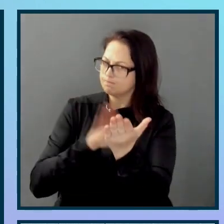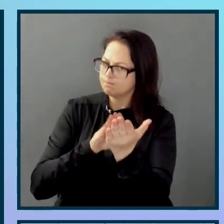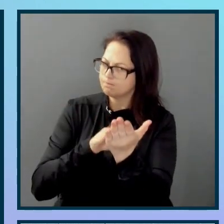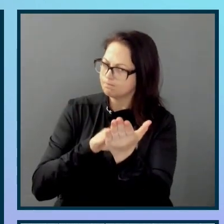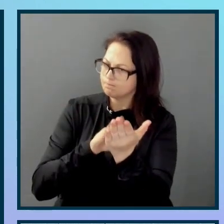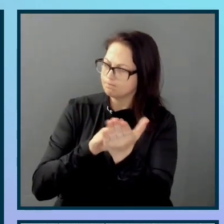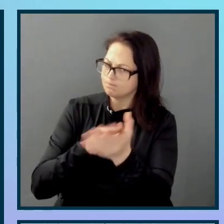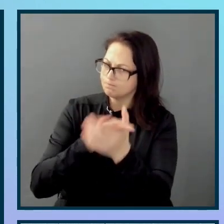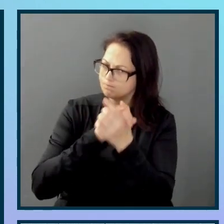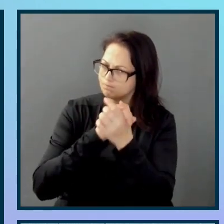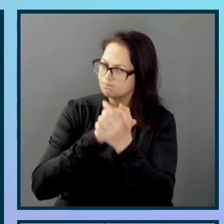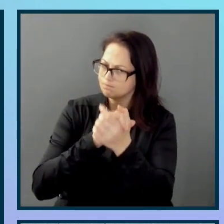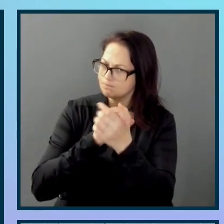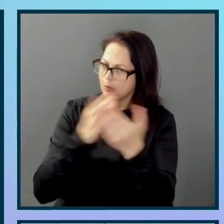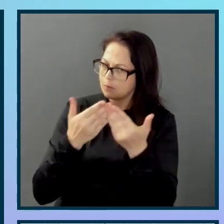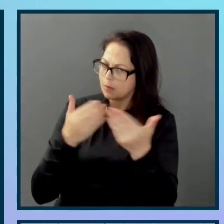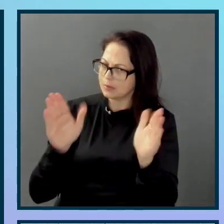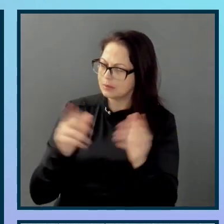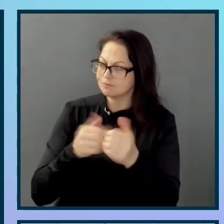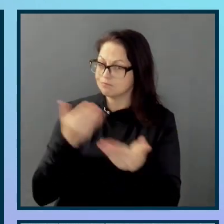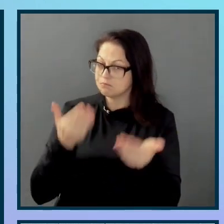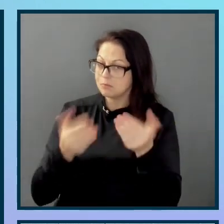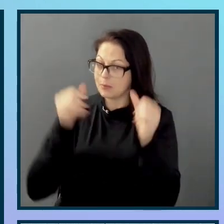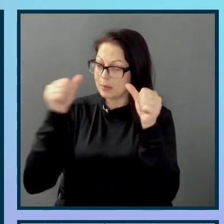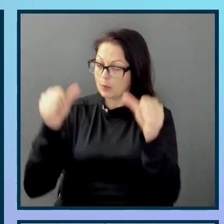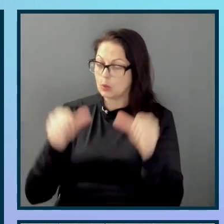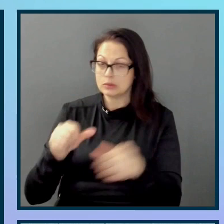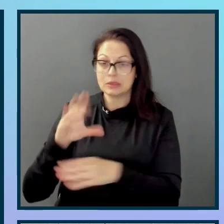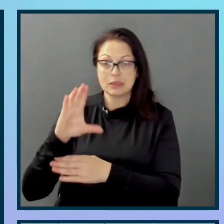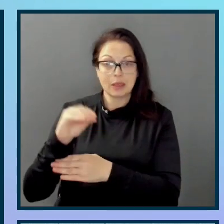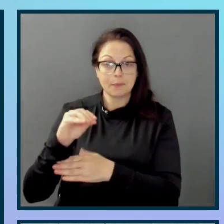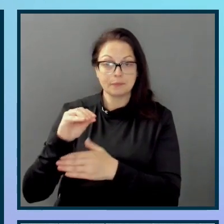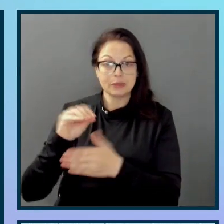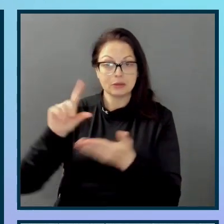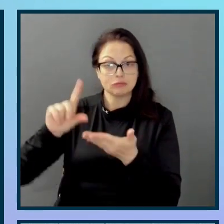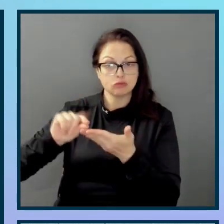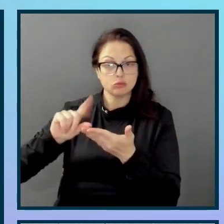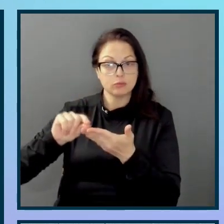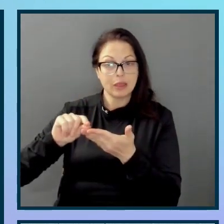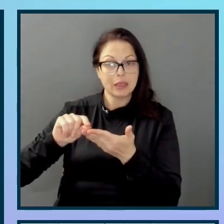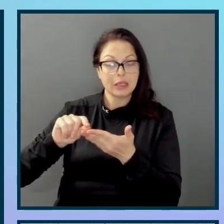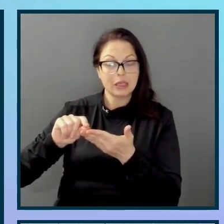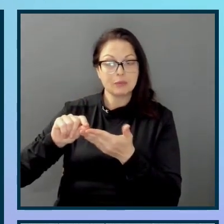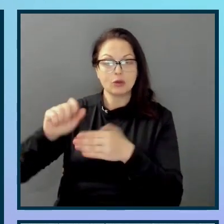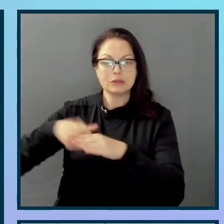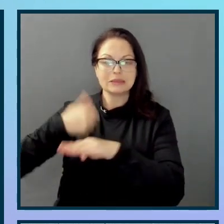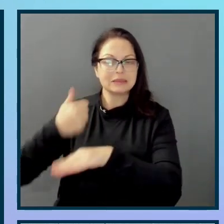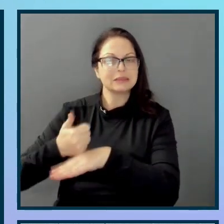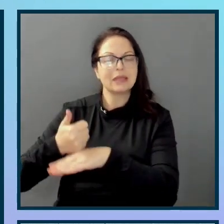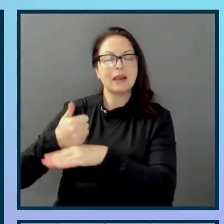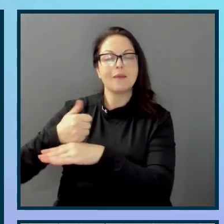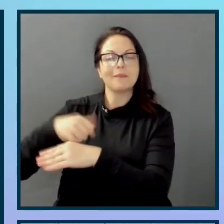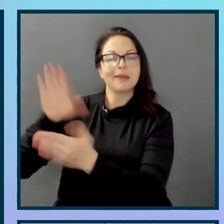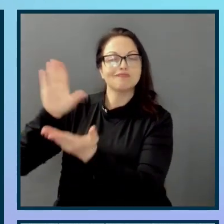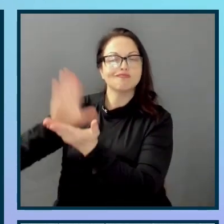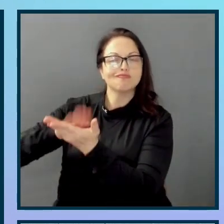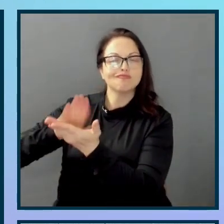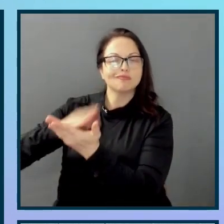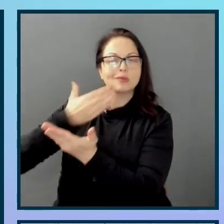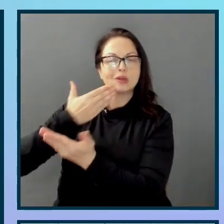post it in your company newsletter, set up a kudos board, give them some fun accessibility stickers or cool t-shirt.